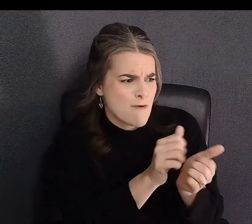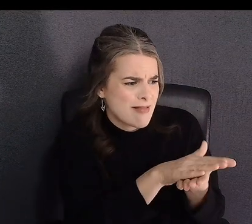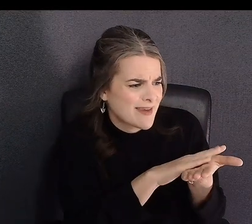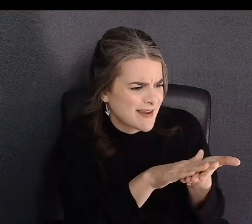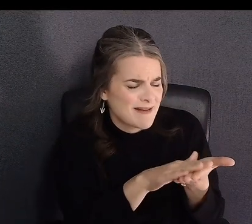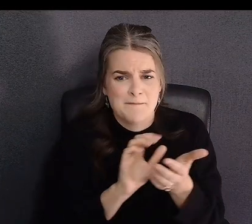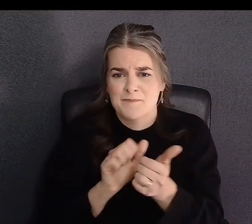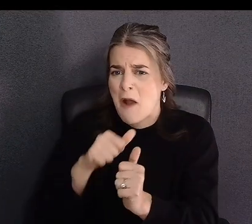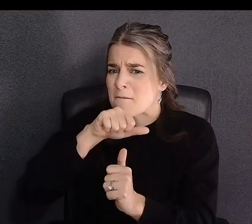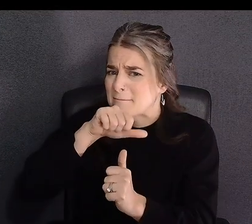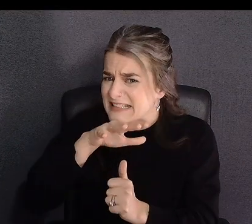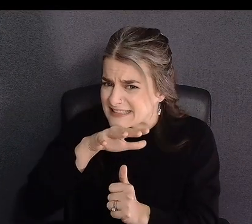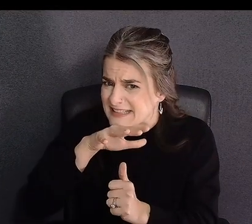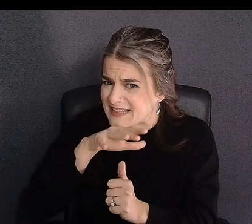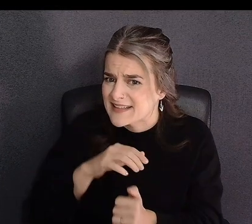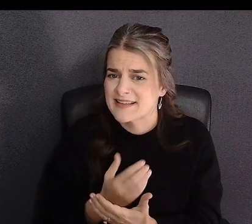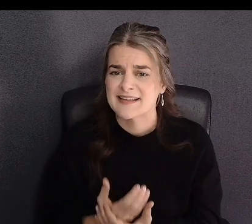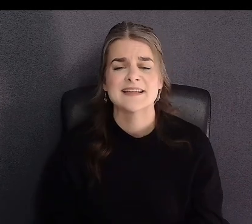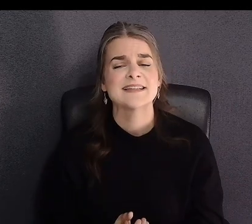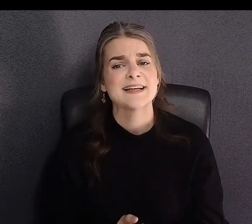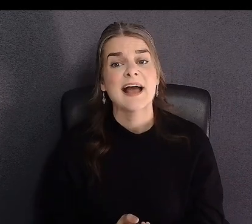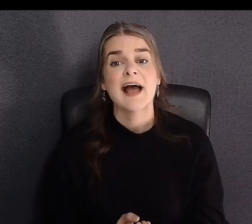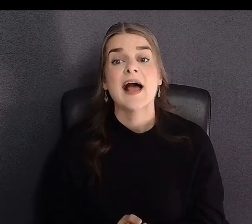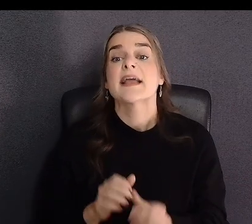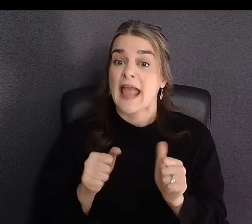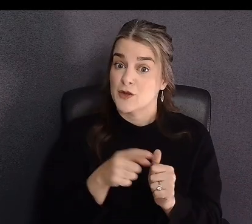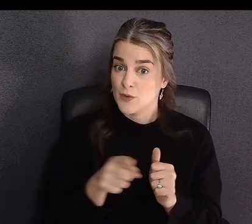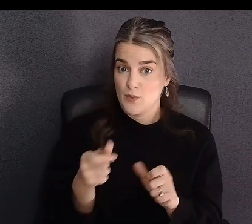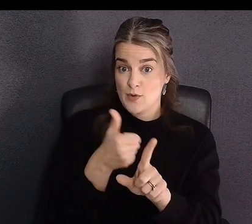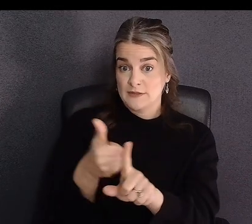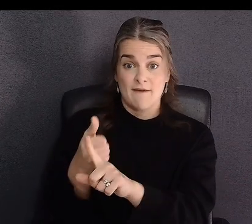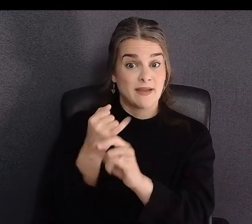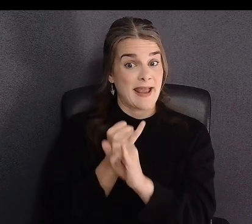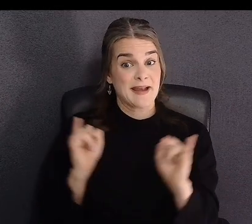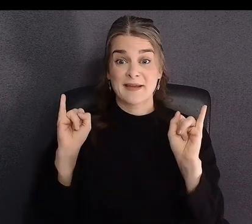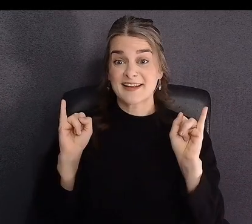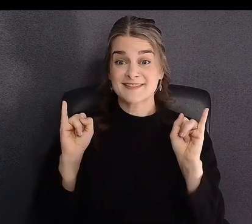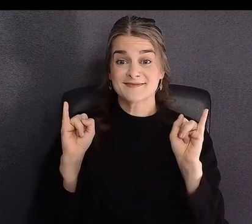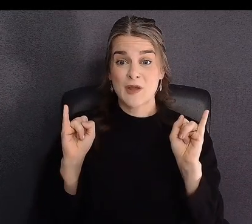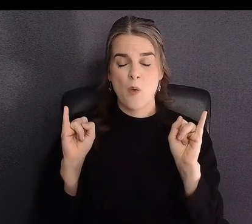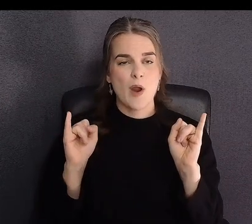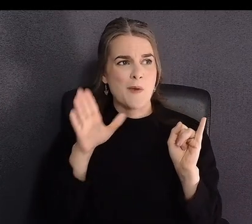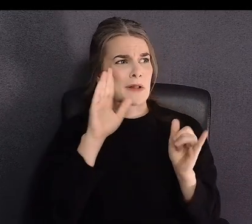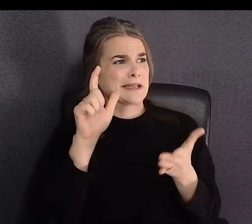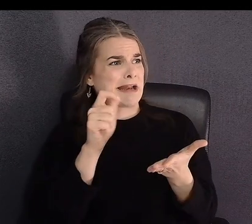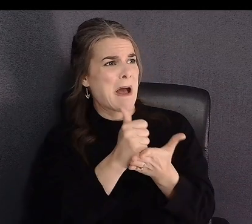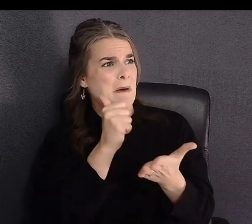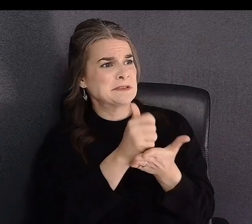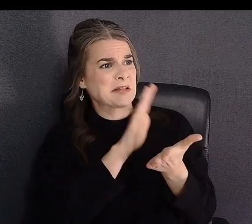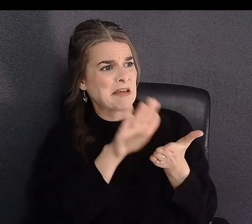messy, if it's something that you can do independently or if you're going to need help cleaning it up, or it's going to take hours to clean up.